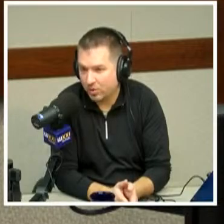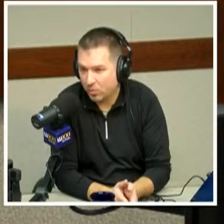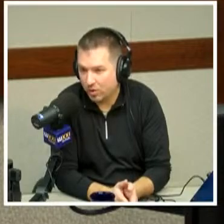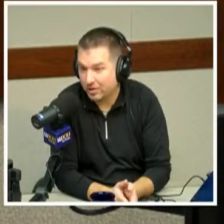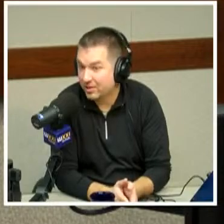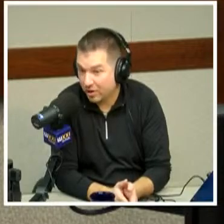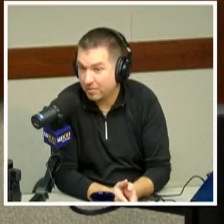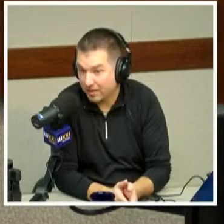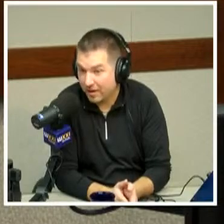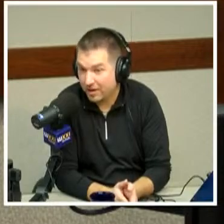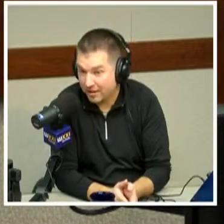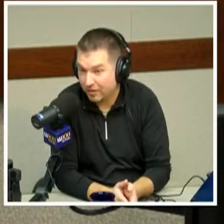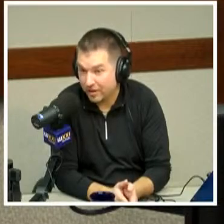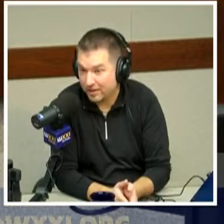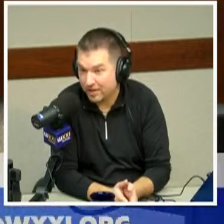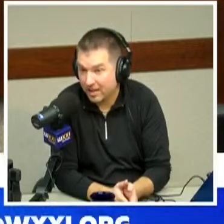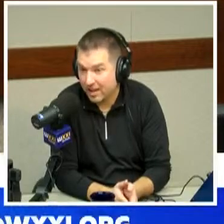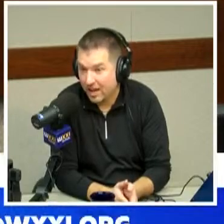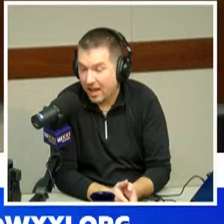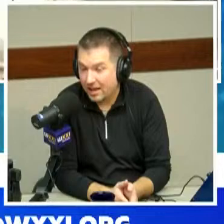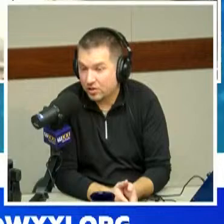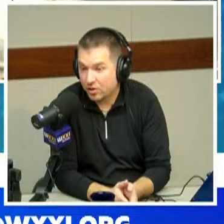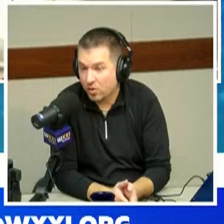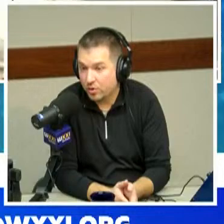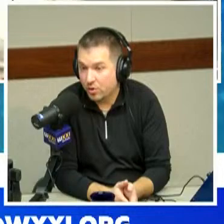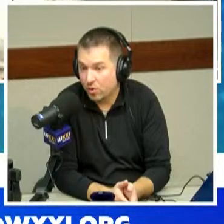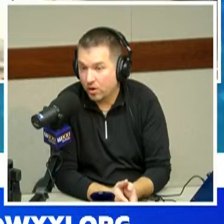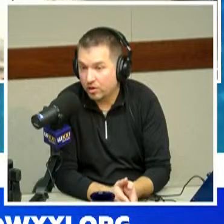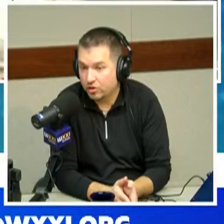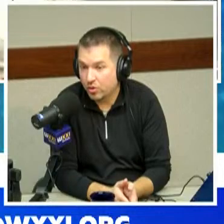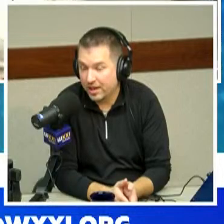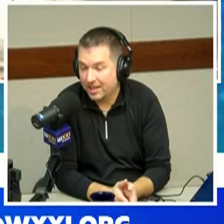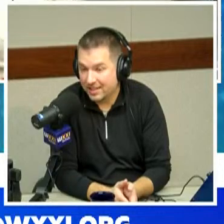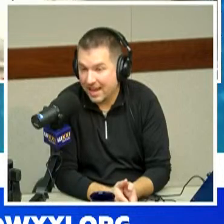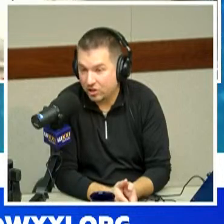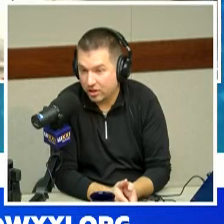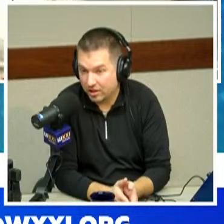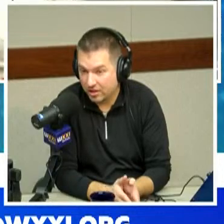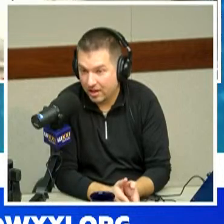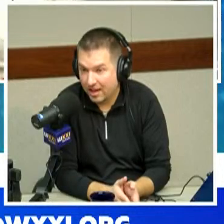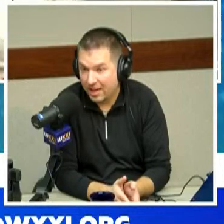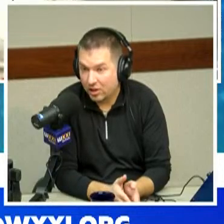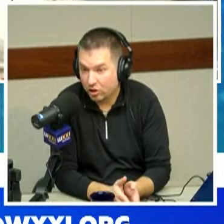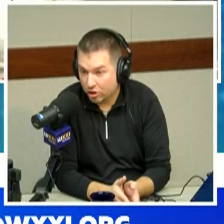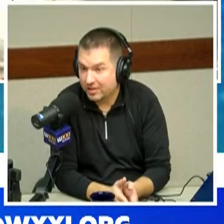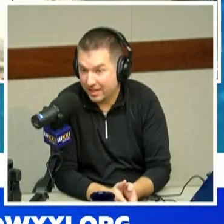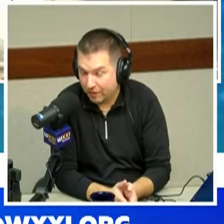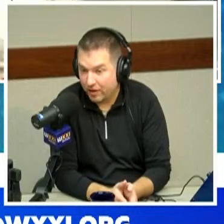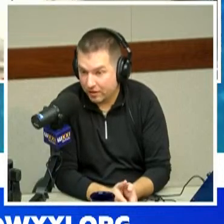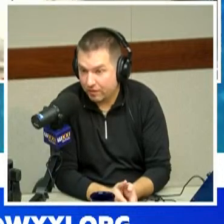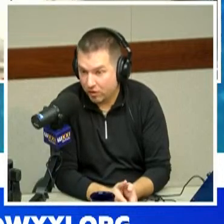the world is going to be very different and so your joint attention looks different for